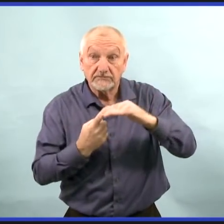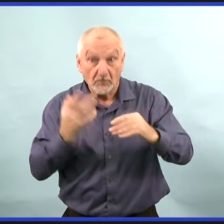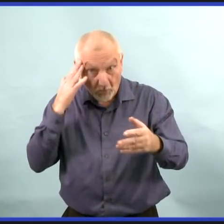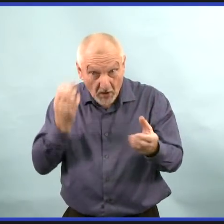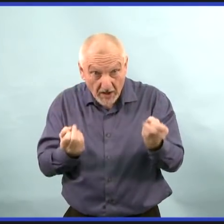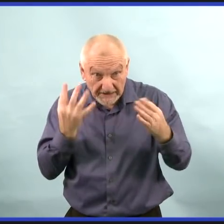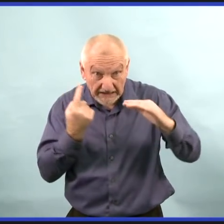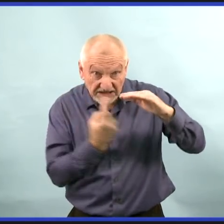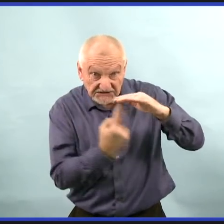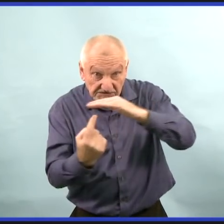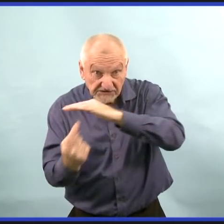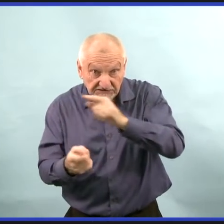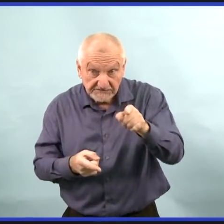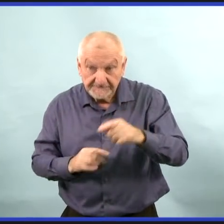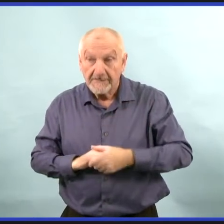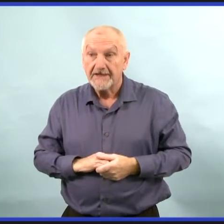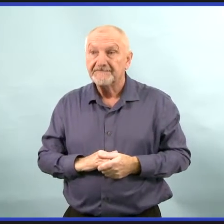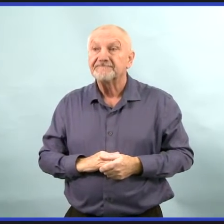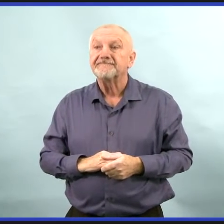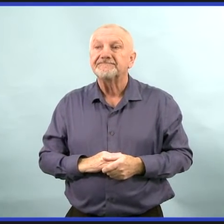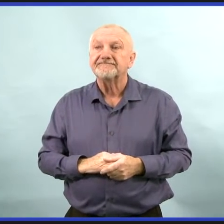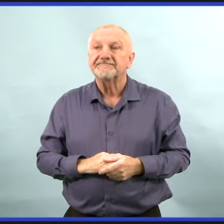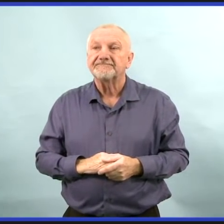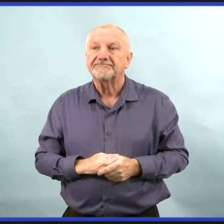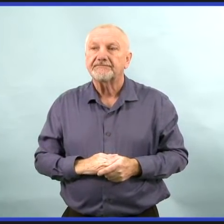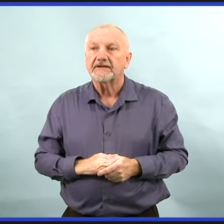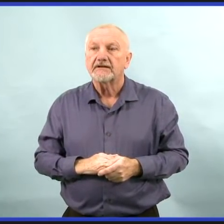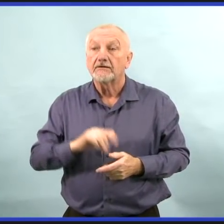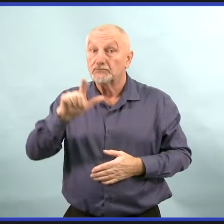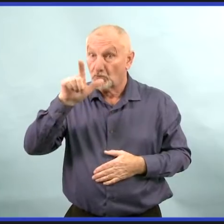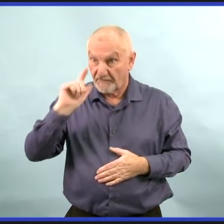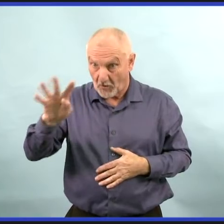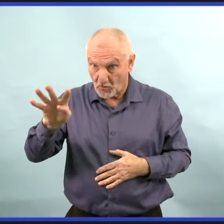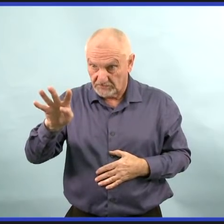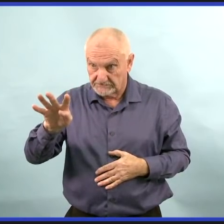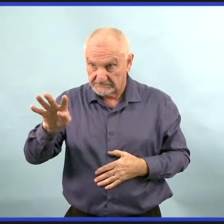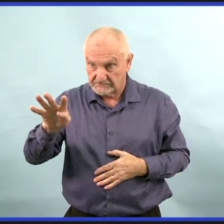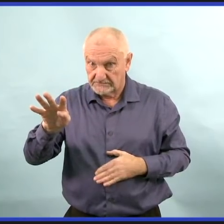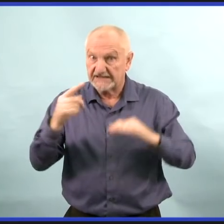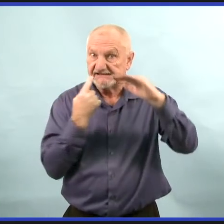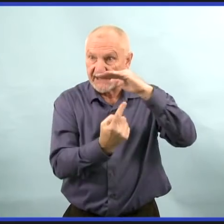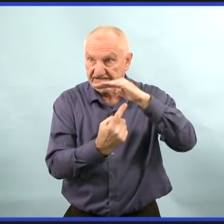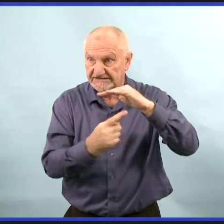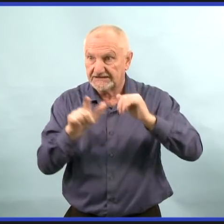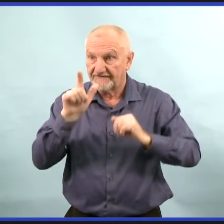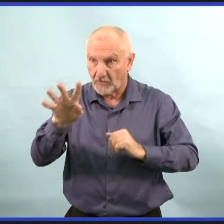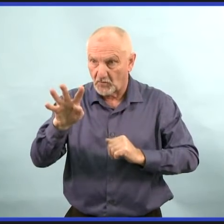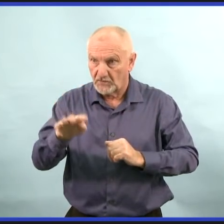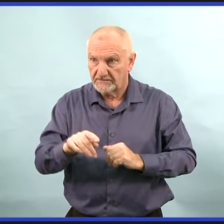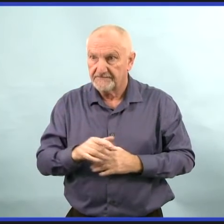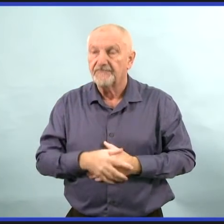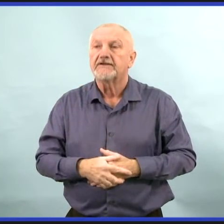well the the 24 is the is the is the answer all the anyone who's returned from those